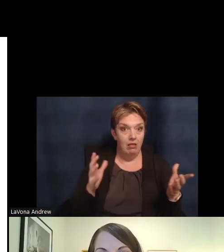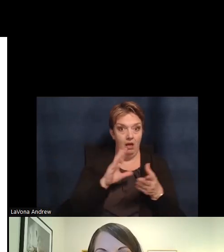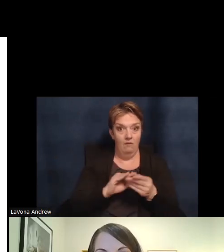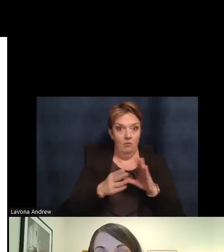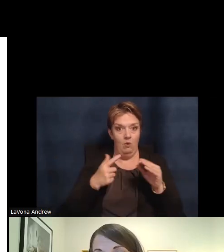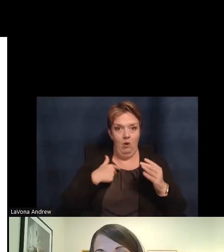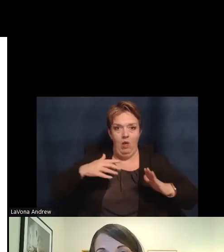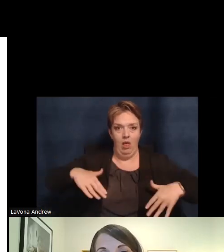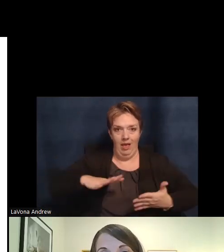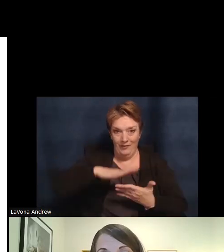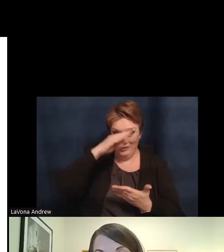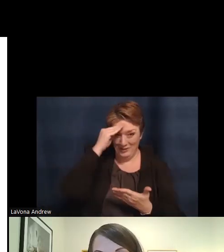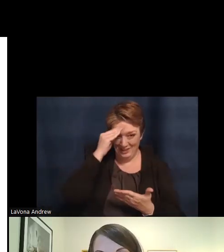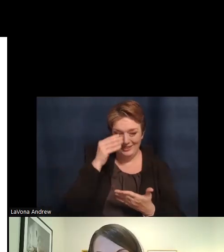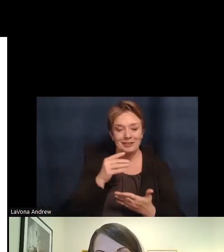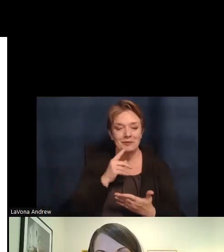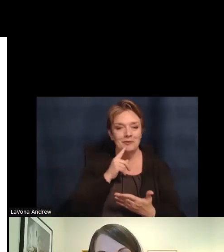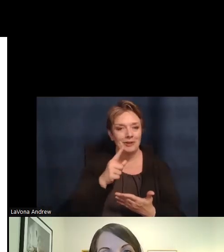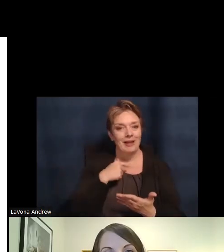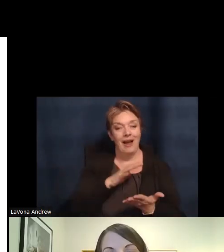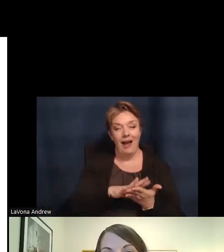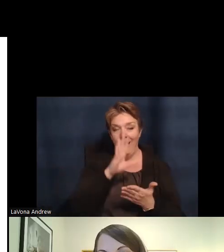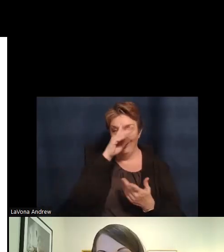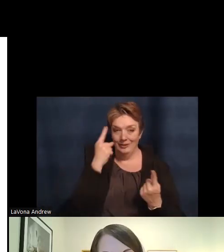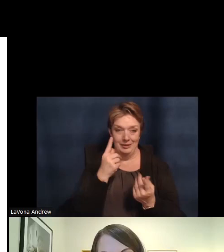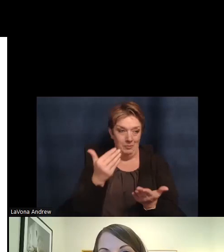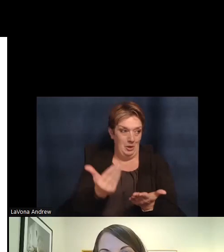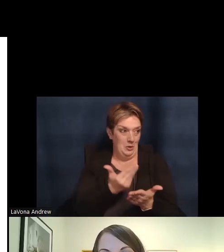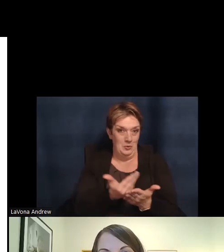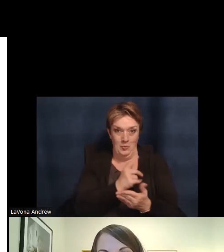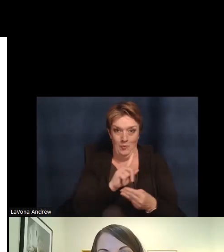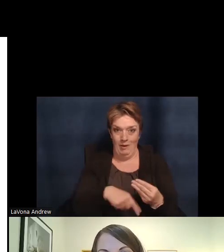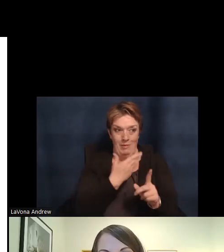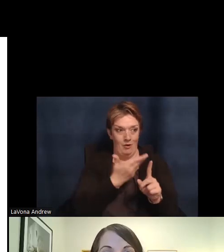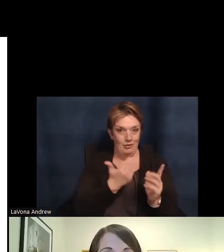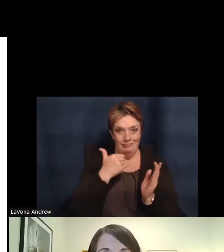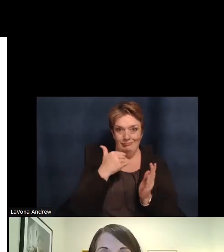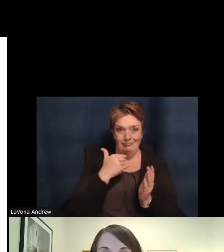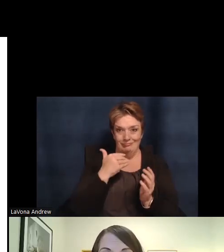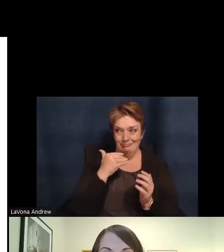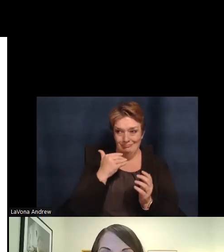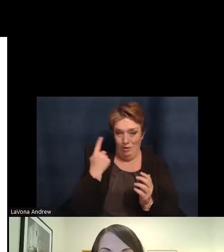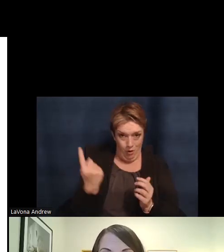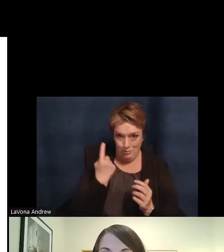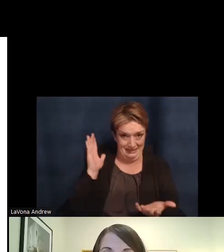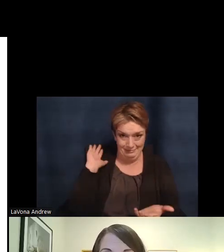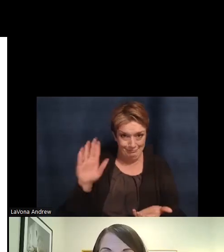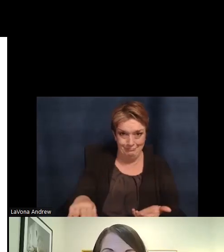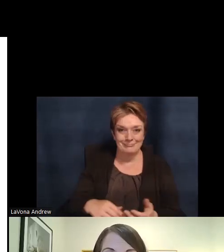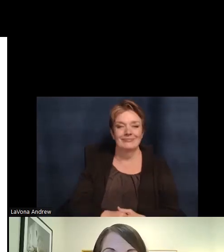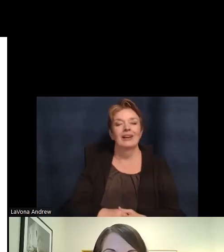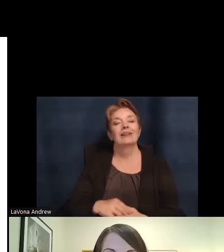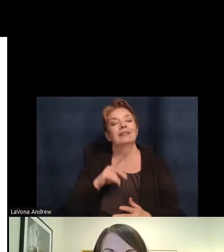So I'm really learning something new about Georgia O’Keeffe all of the time, which is just an incredible experience to have.